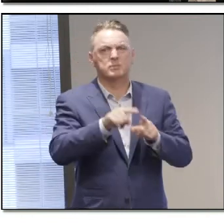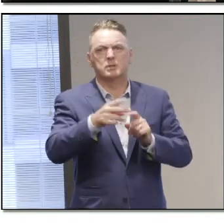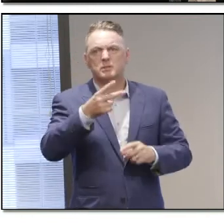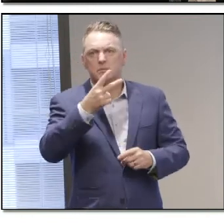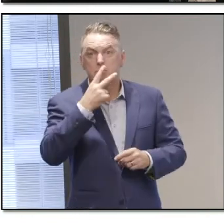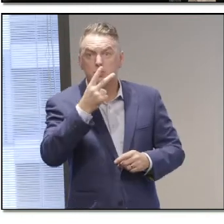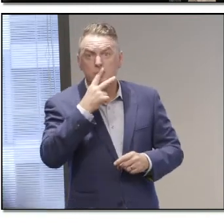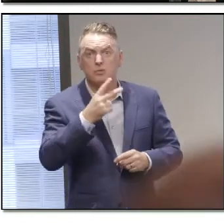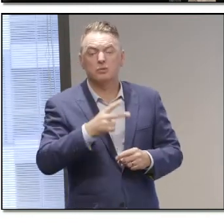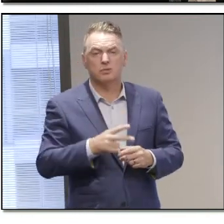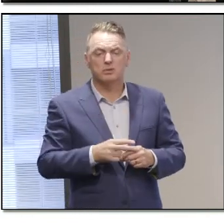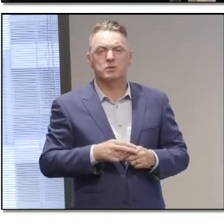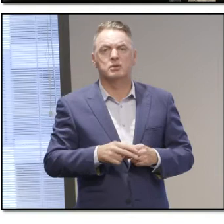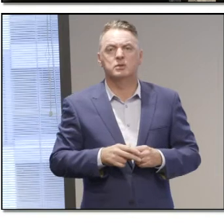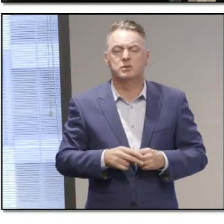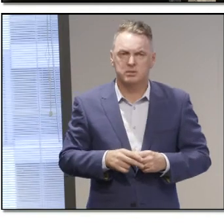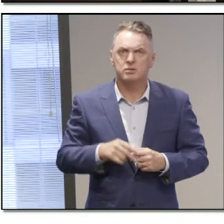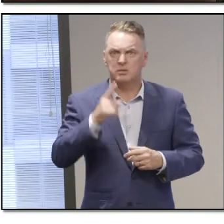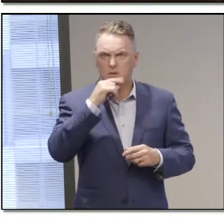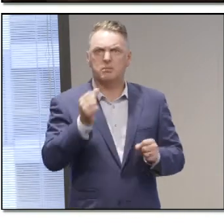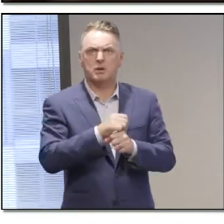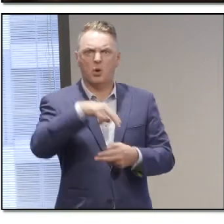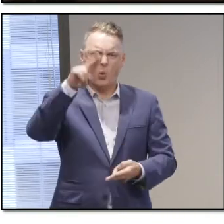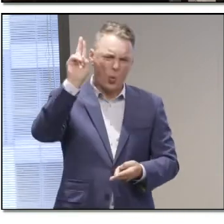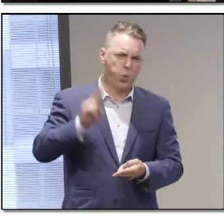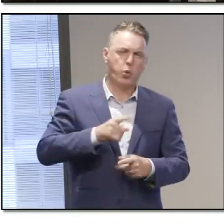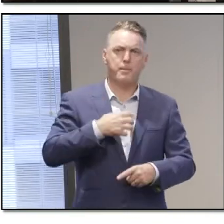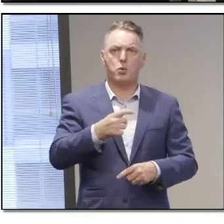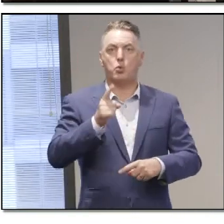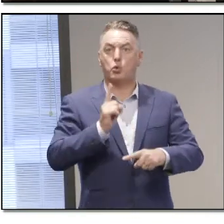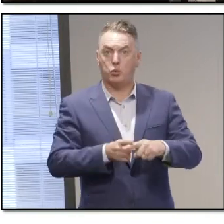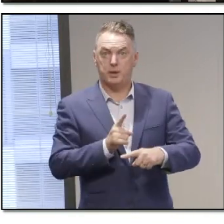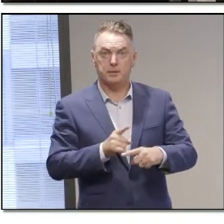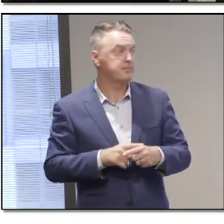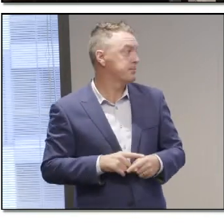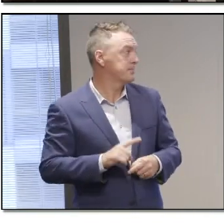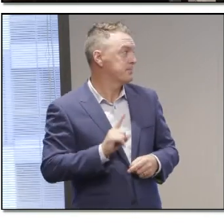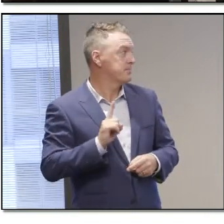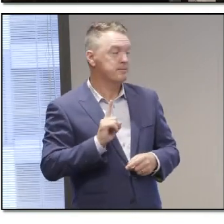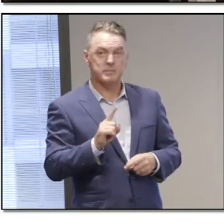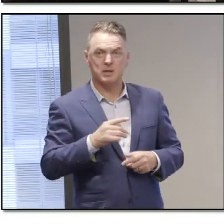then you can accelerate the rate of decline, but it's this lung growth in childhood